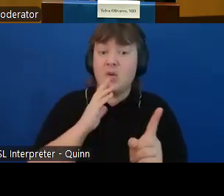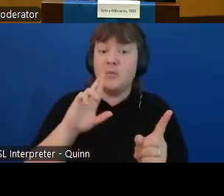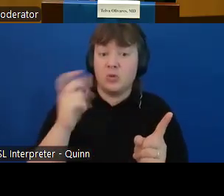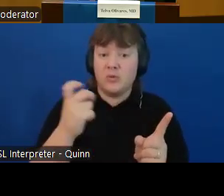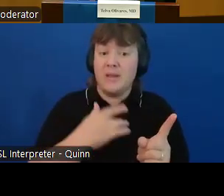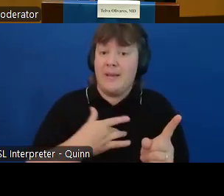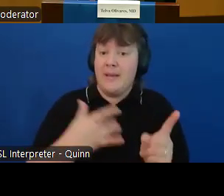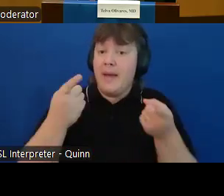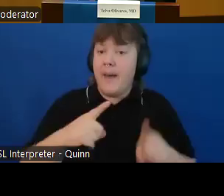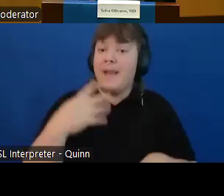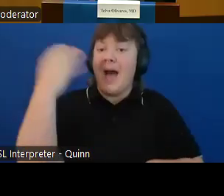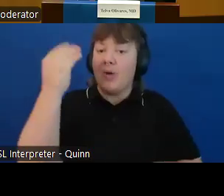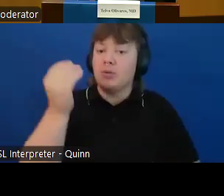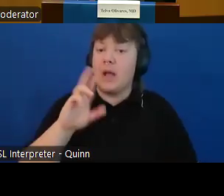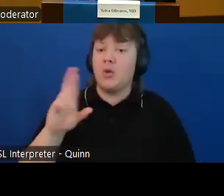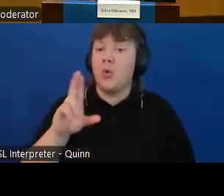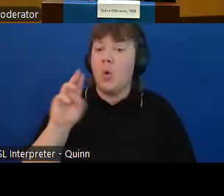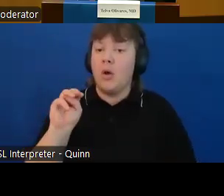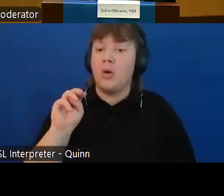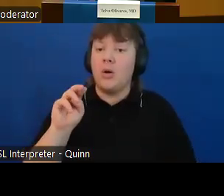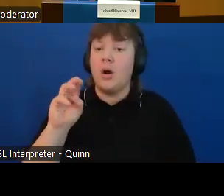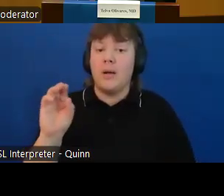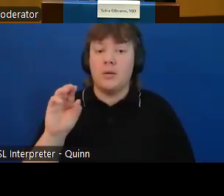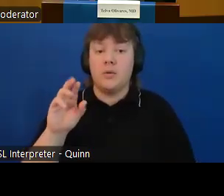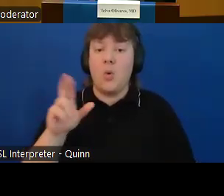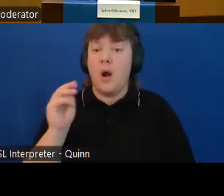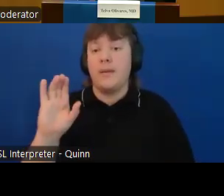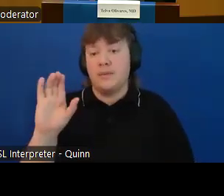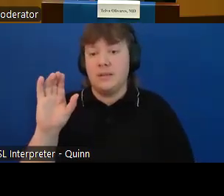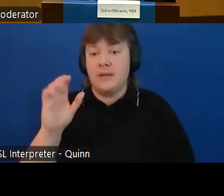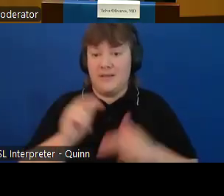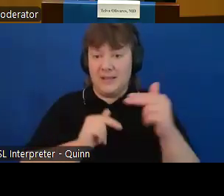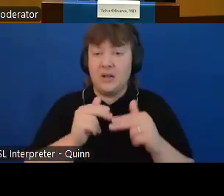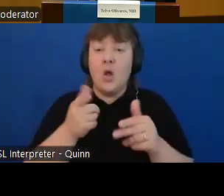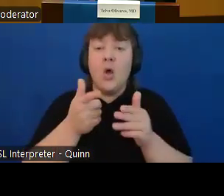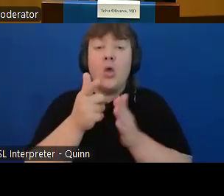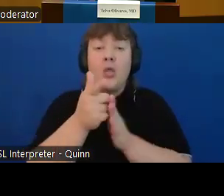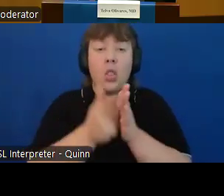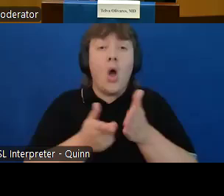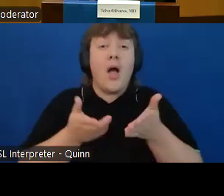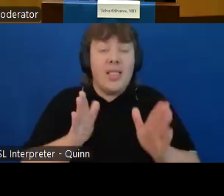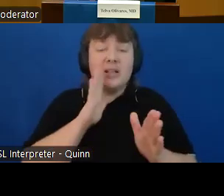outside of UR facilities. The law does allow and the institution does allow the possibility